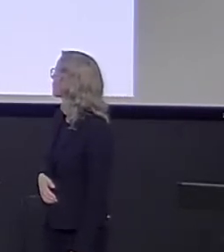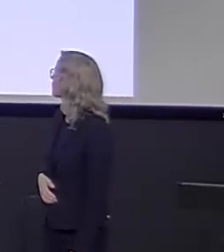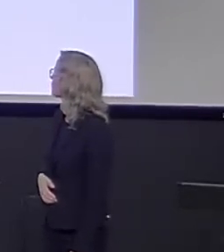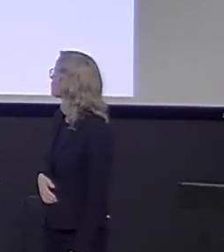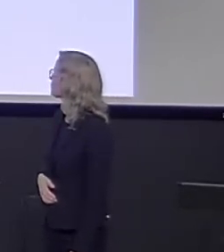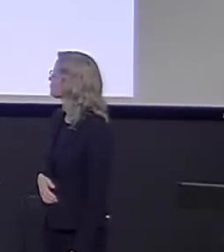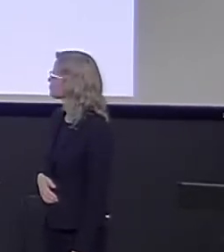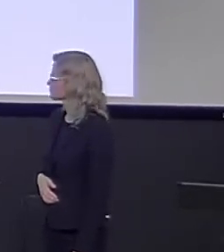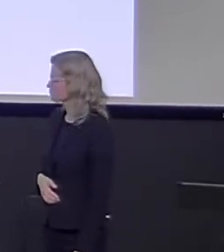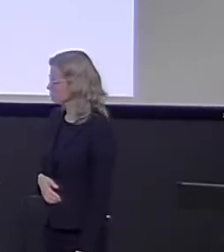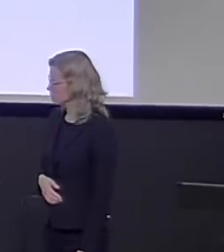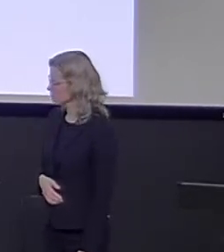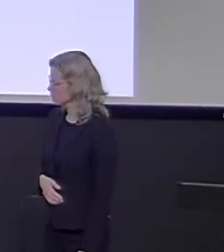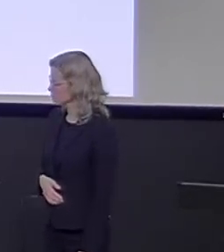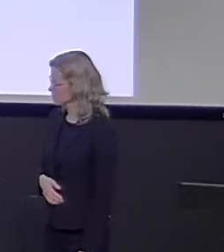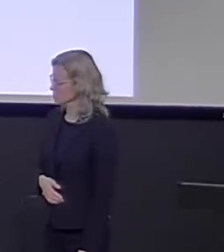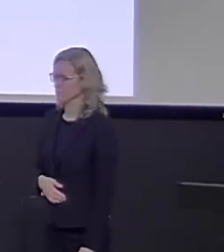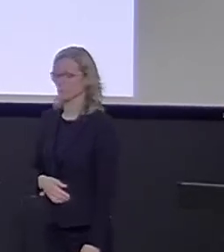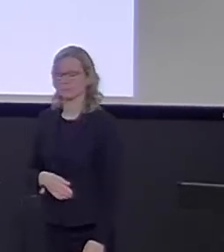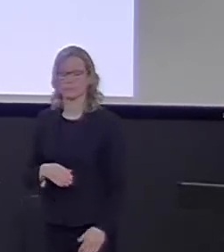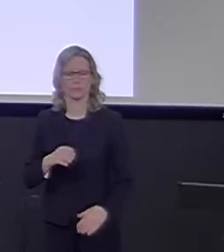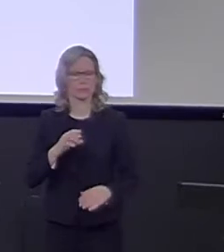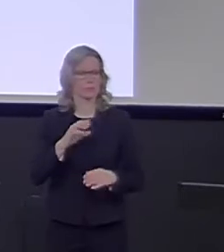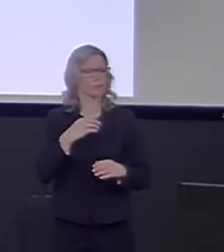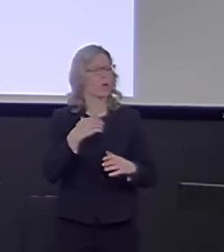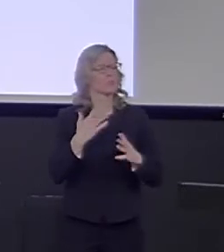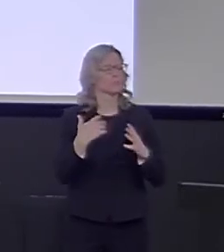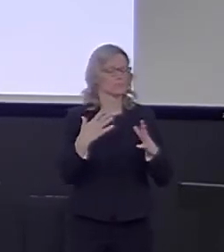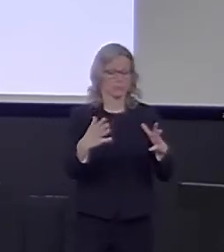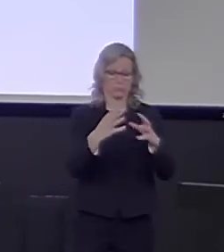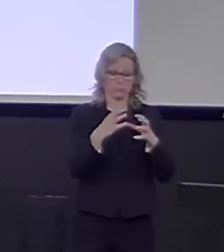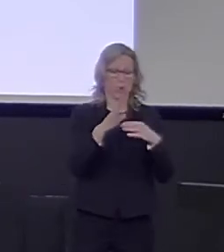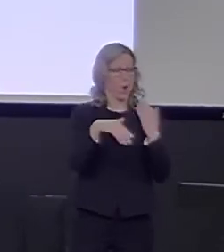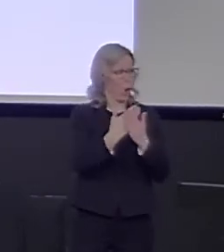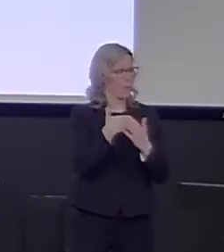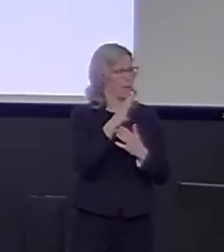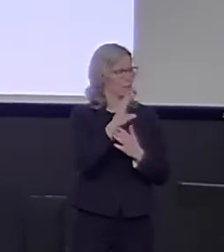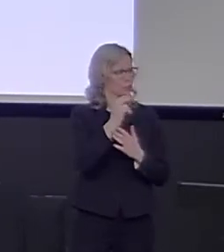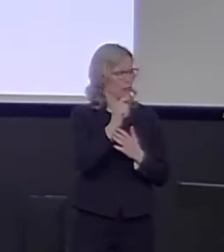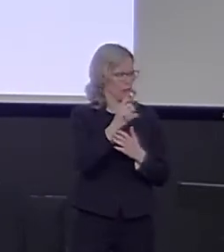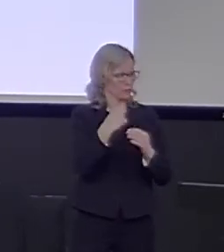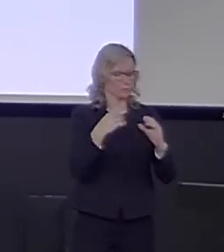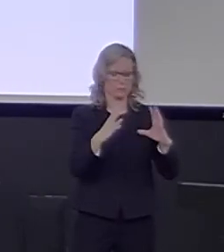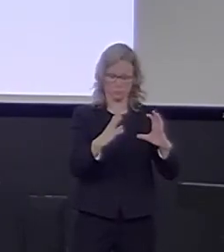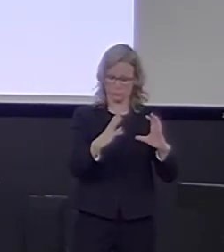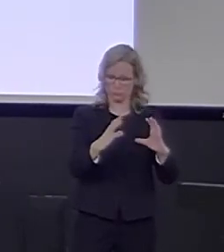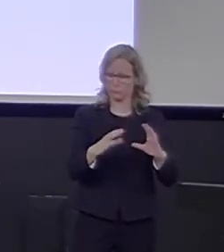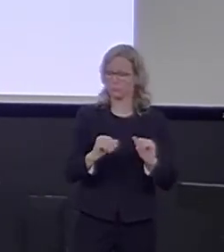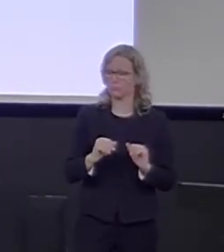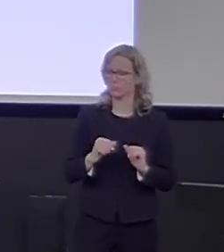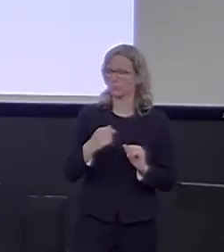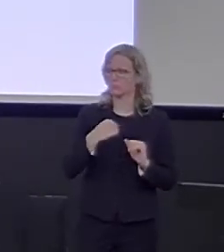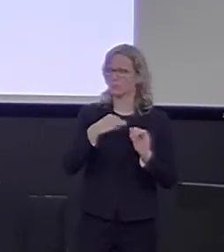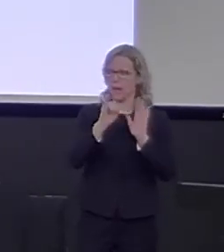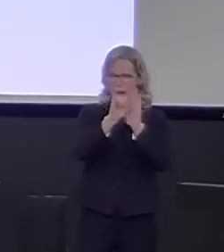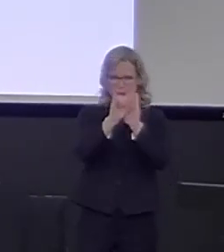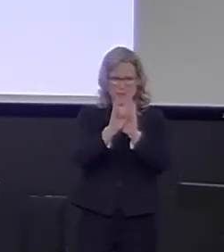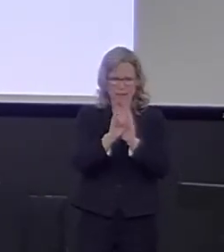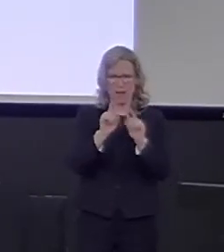taking all of my channels and I identify the regions, and that's what those colors